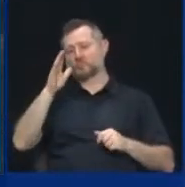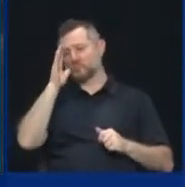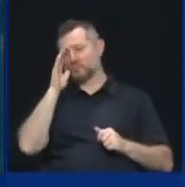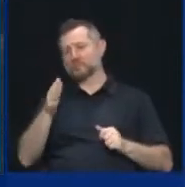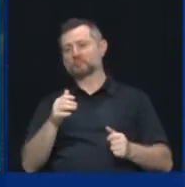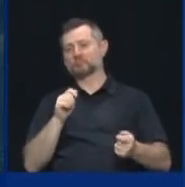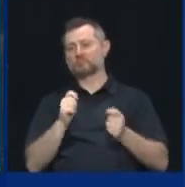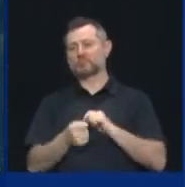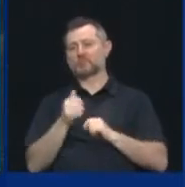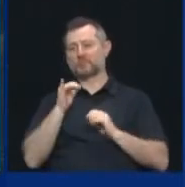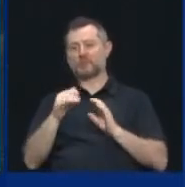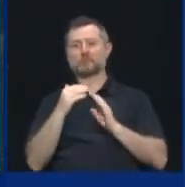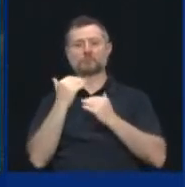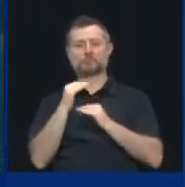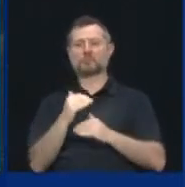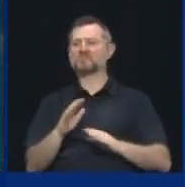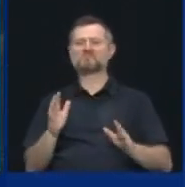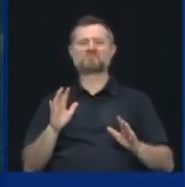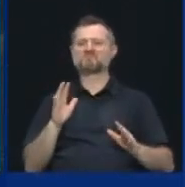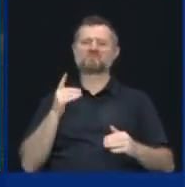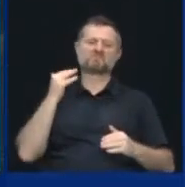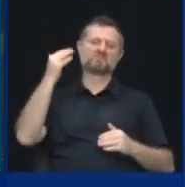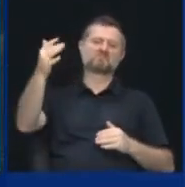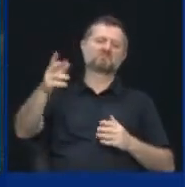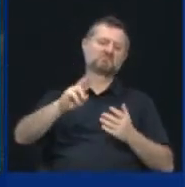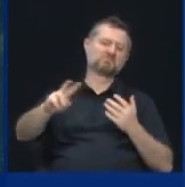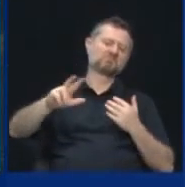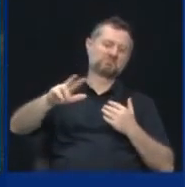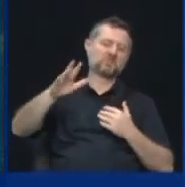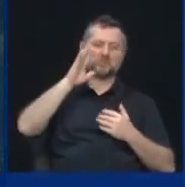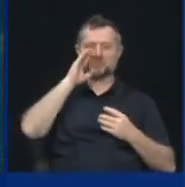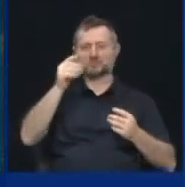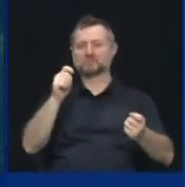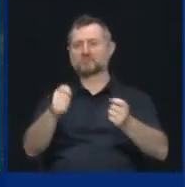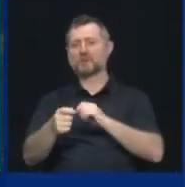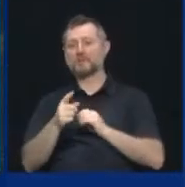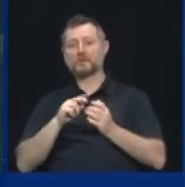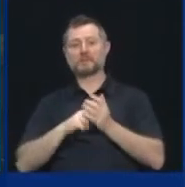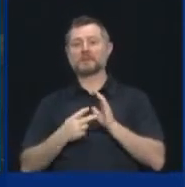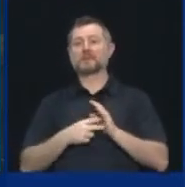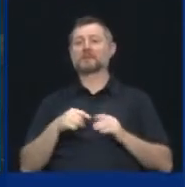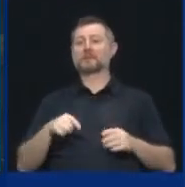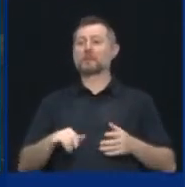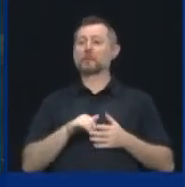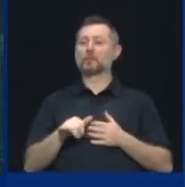THEY ARE NOT GOI TNGO CHANGE HIS OR GUIDANCE FOR SEVERAL WEEKS.